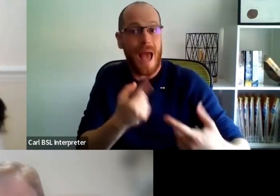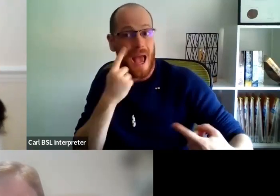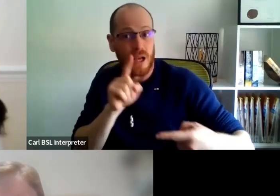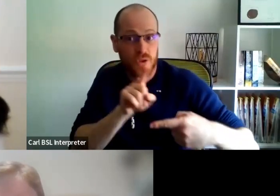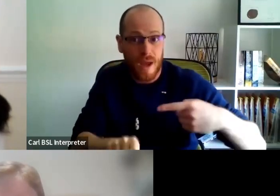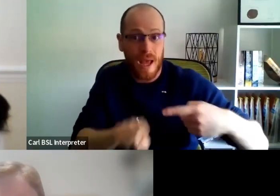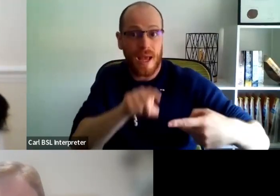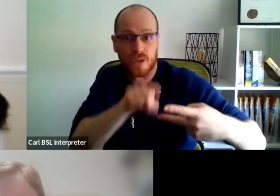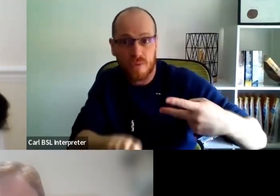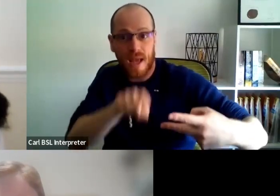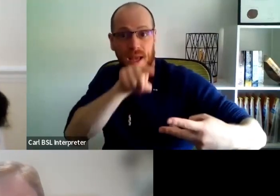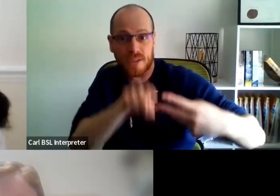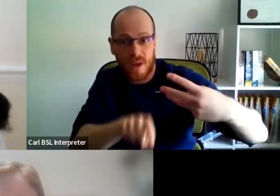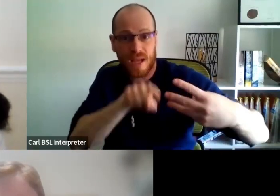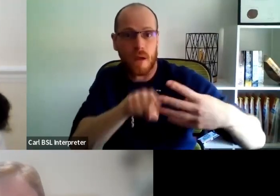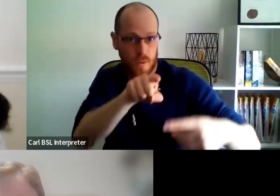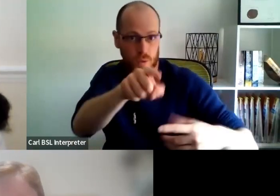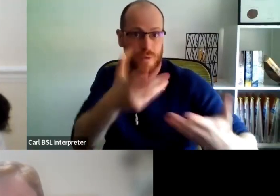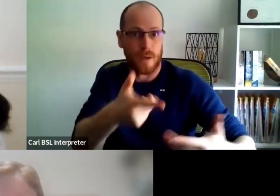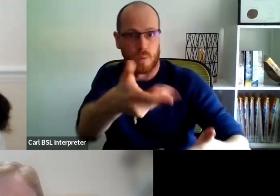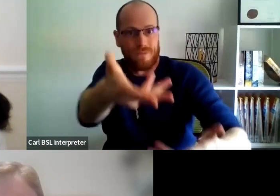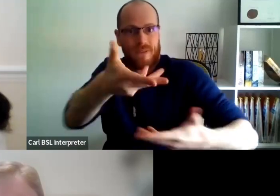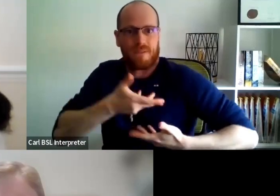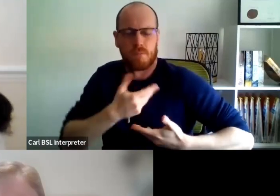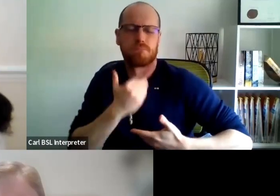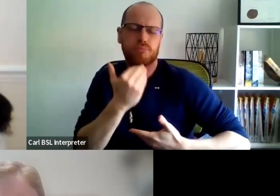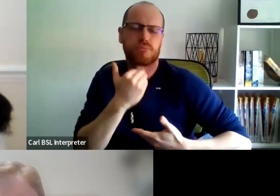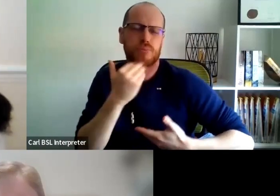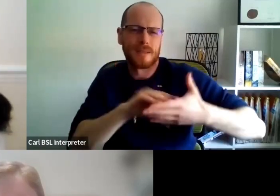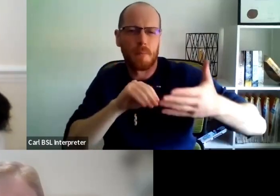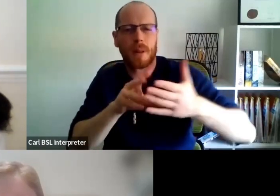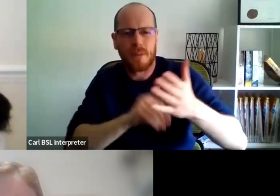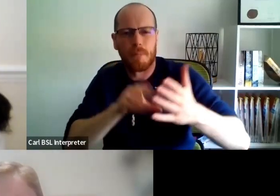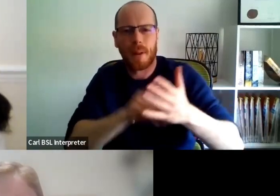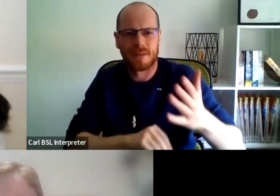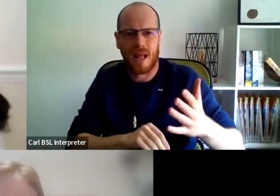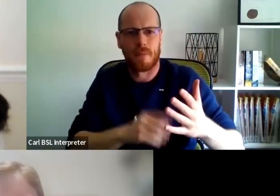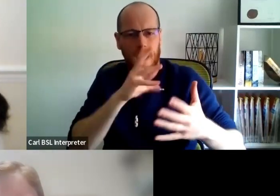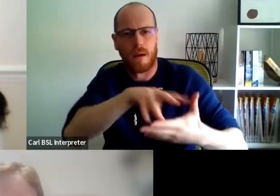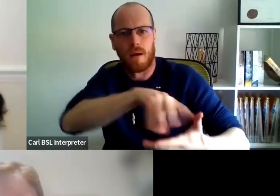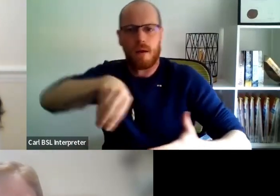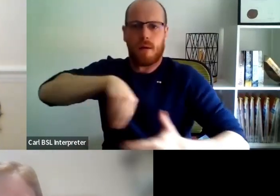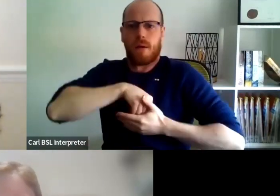so many different examples that people can use and fit into their own frameworks. So I hope that